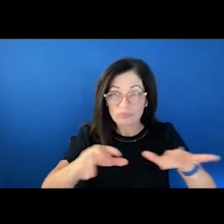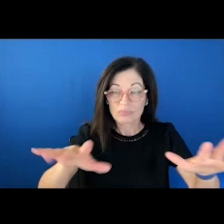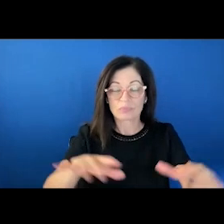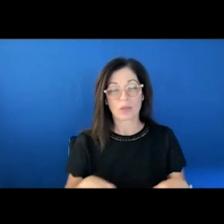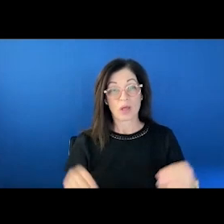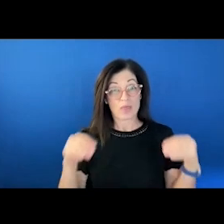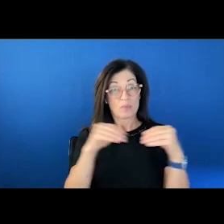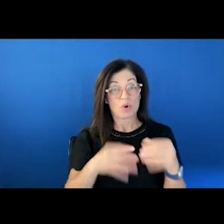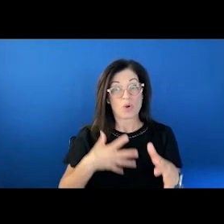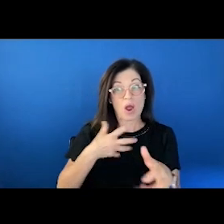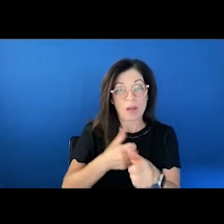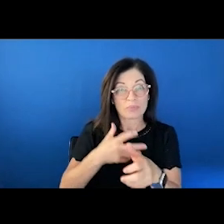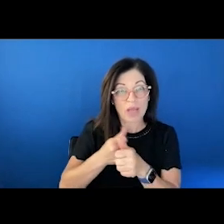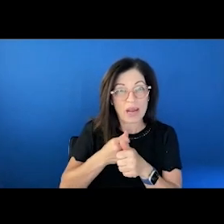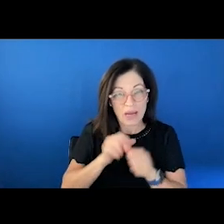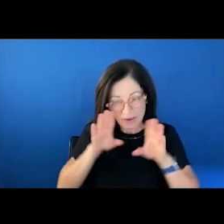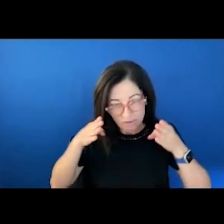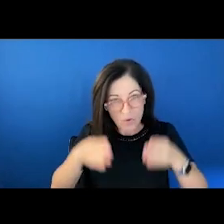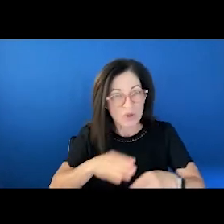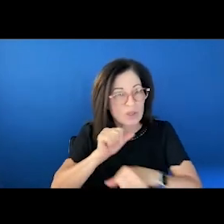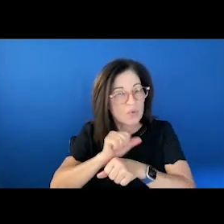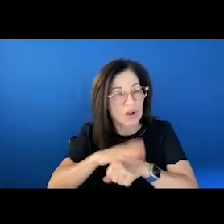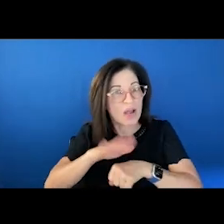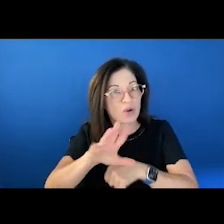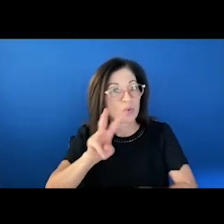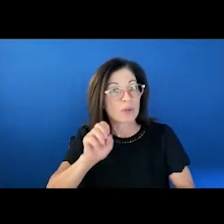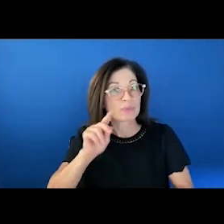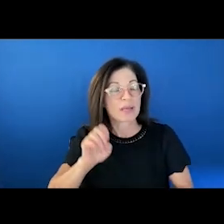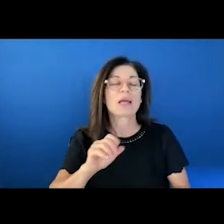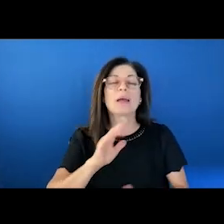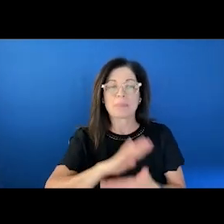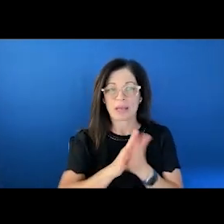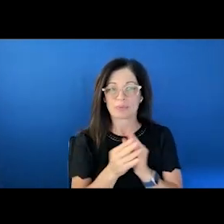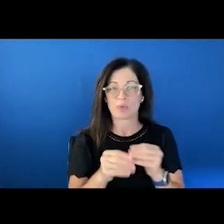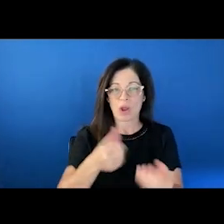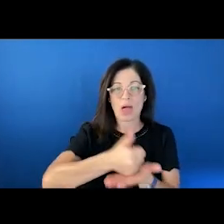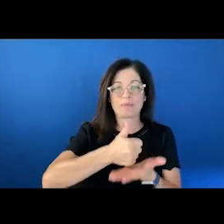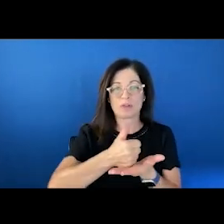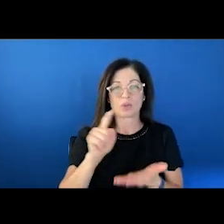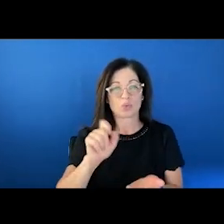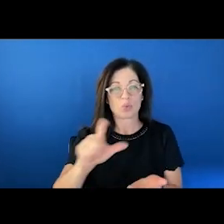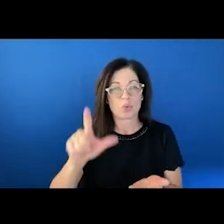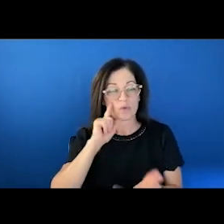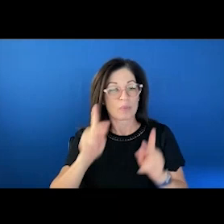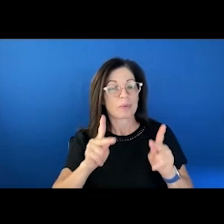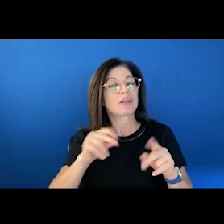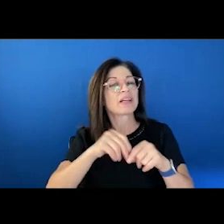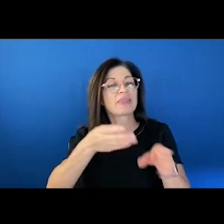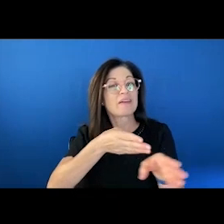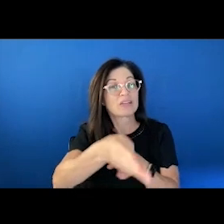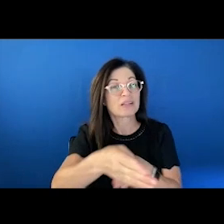invest in your website, the more it can become a helpful tool for the participants and the field.